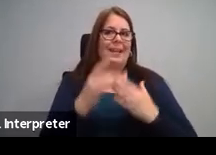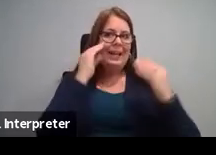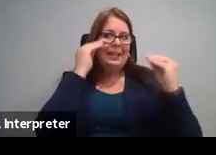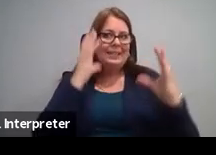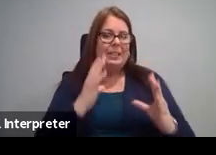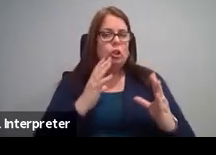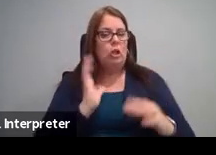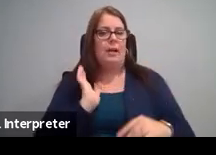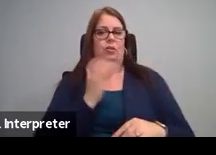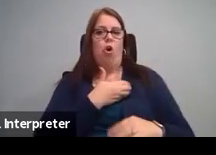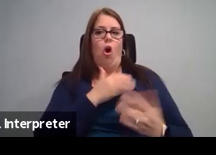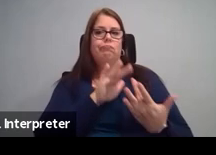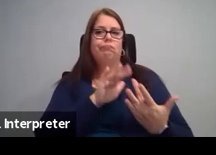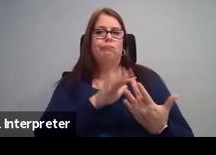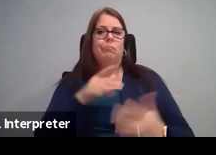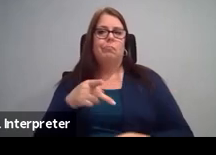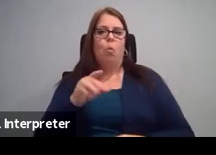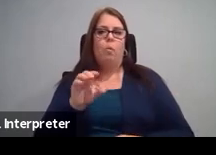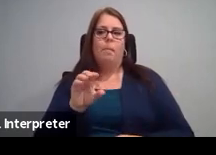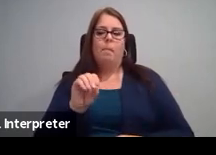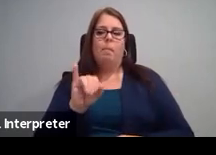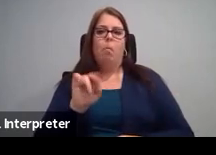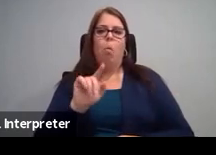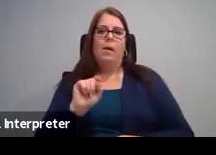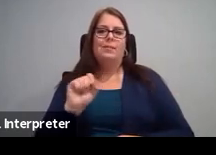Laurie Arnold: One thing that was really a central is having